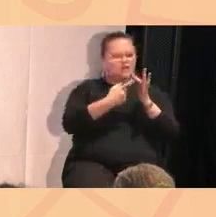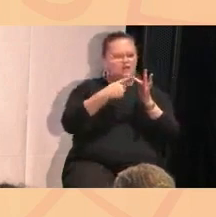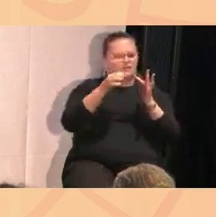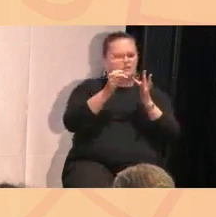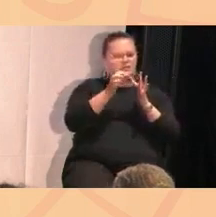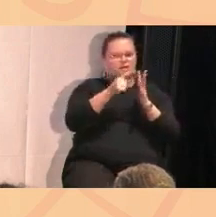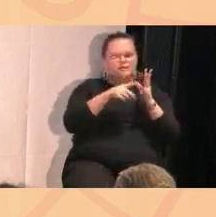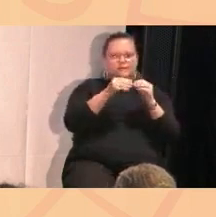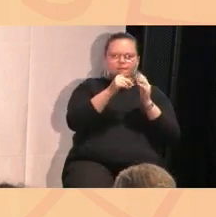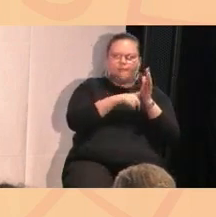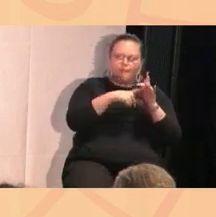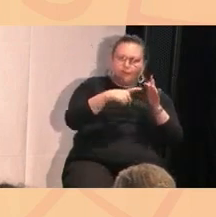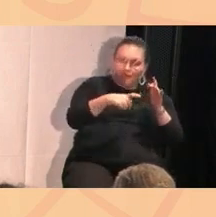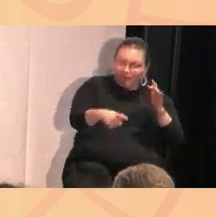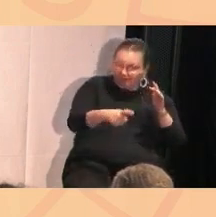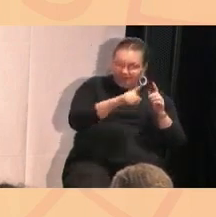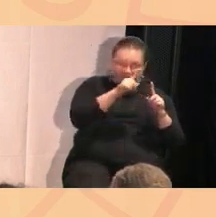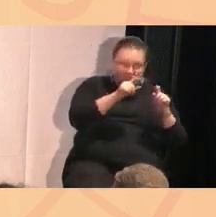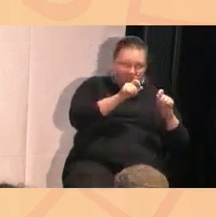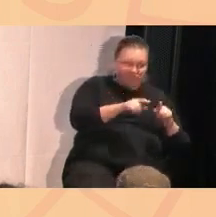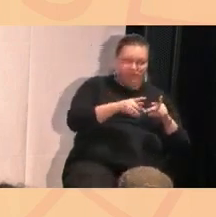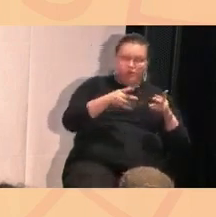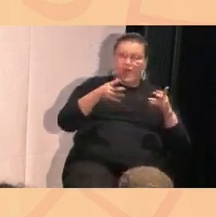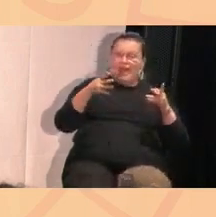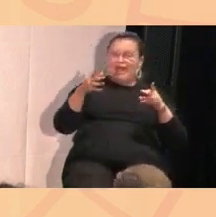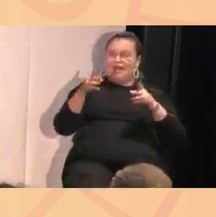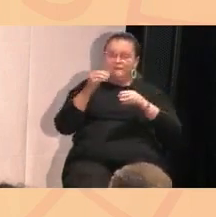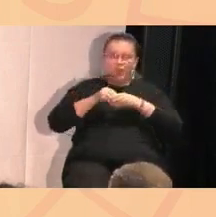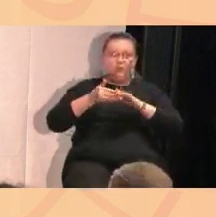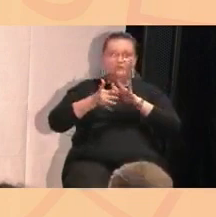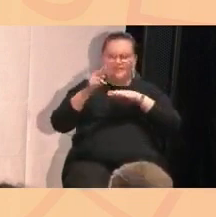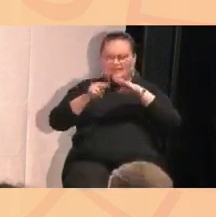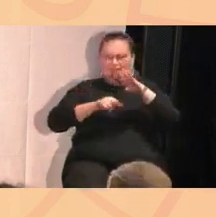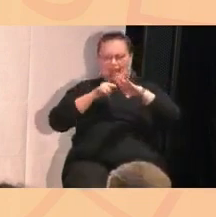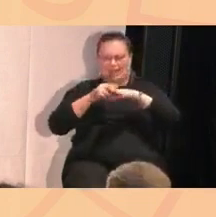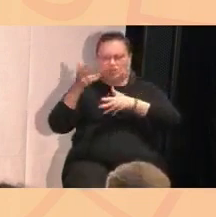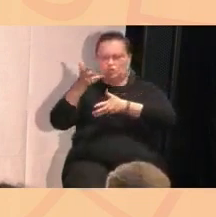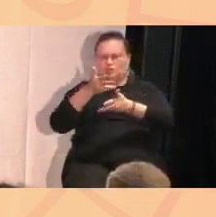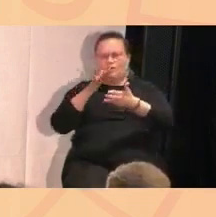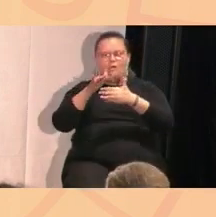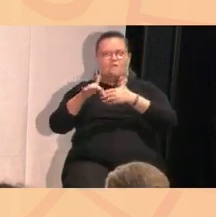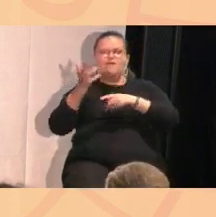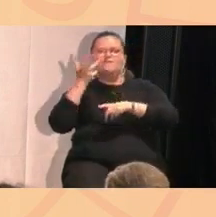are part of a national conversation about the Republic,